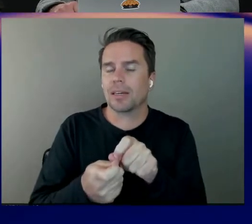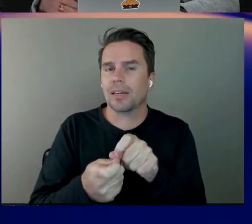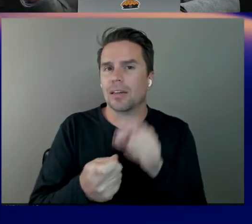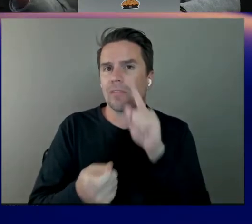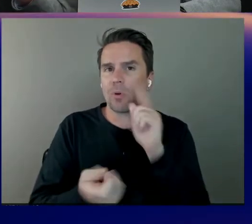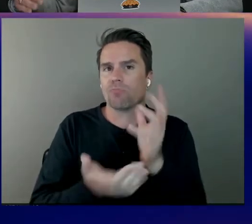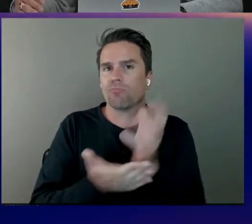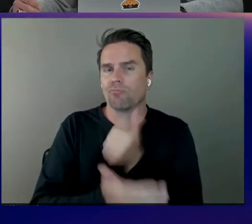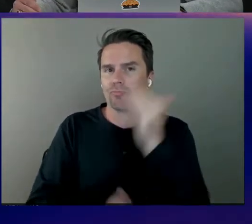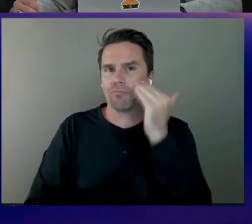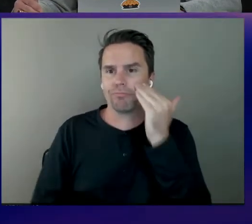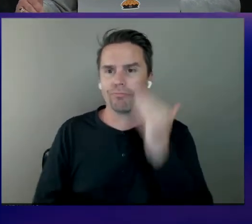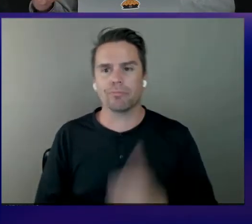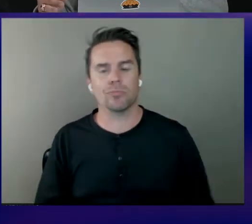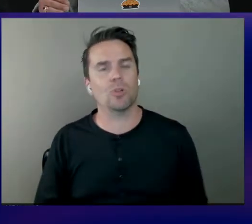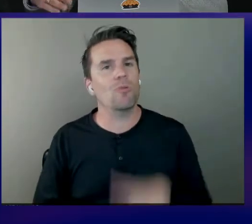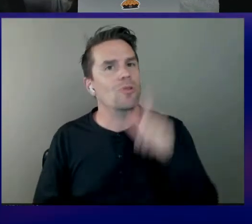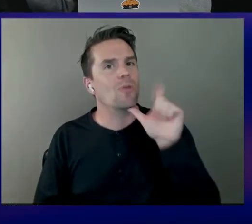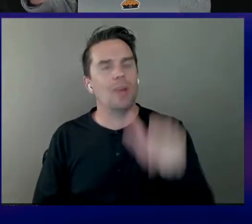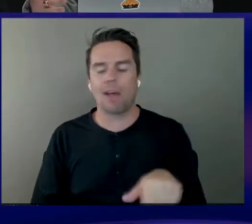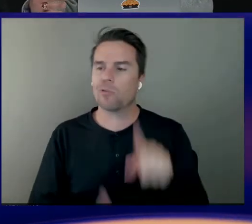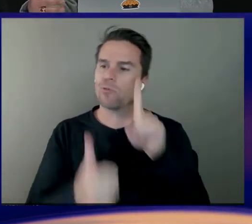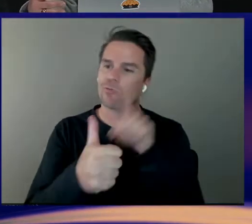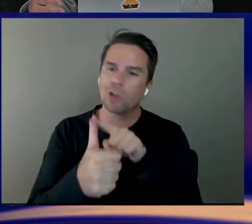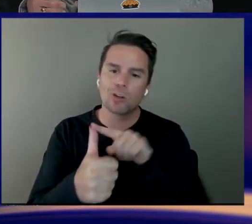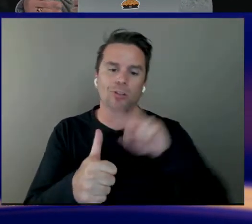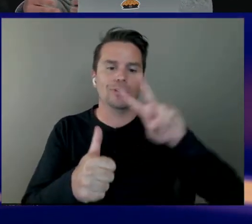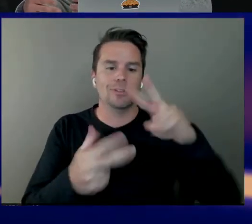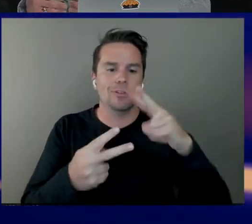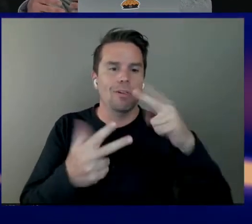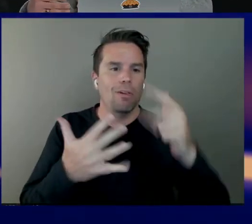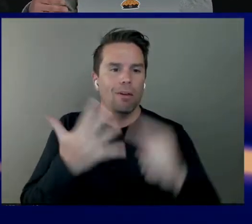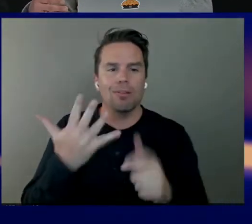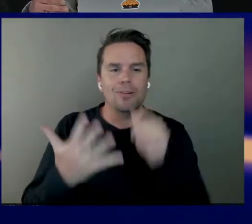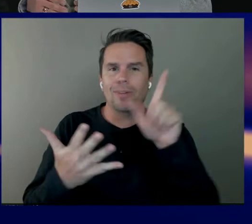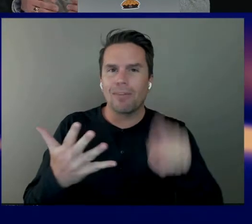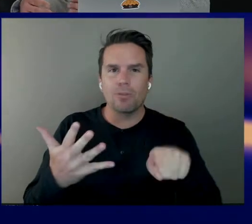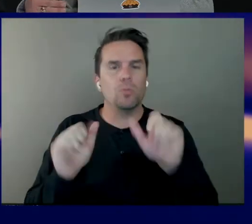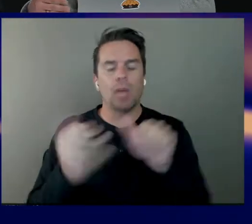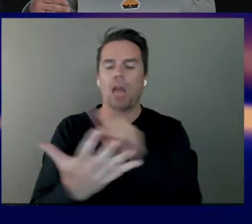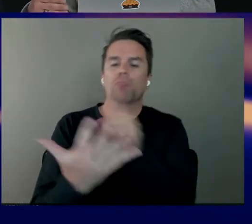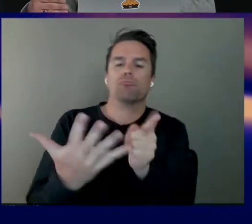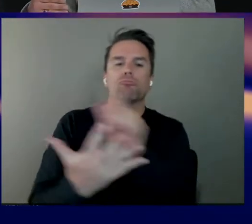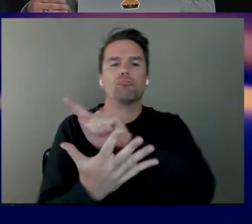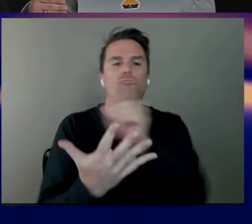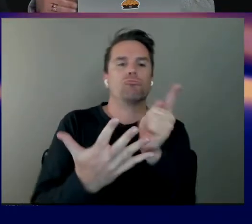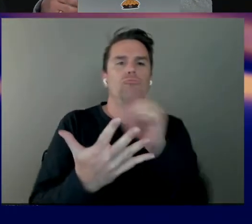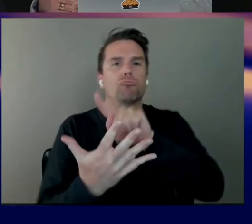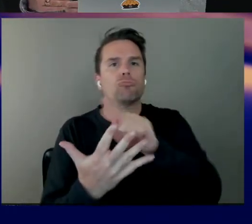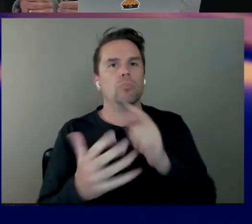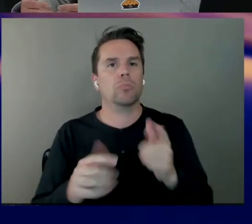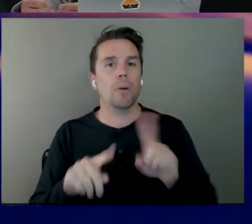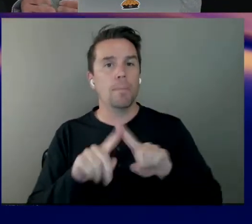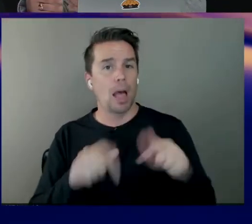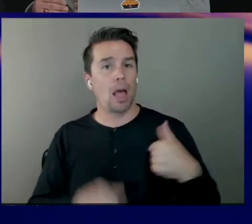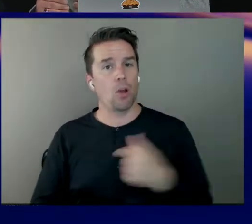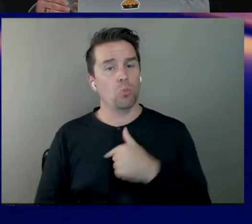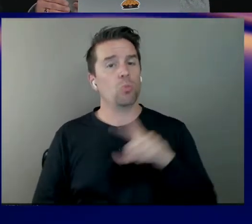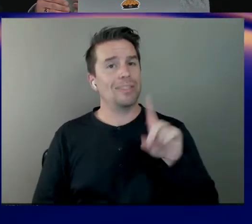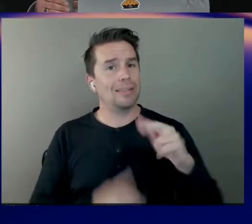So you don't have to do it in sequence but, we've also built it so that it is linear and you can do it in sequence if that's the path that you choose.